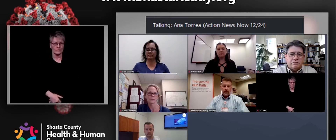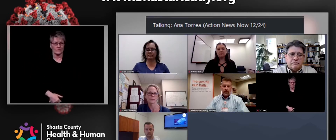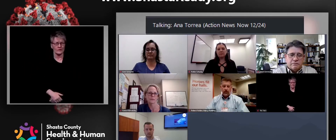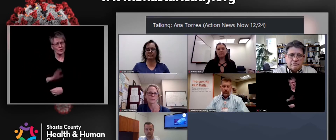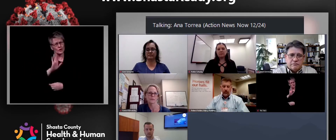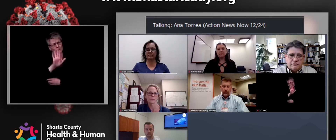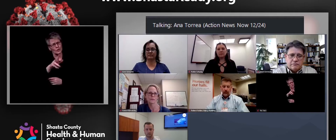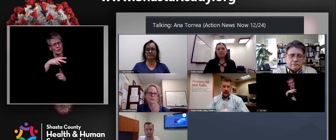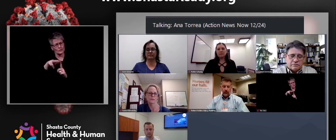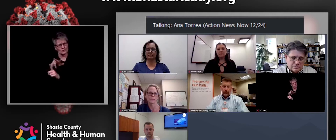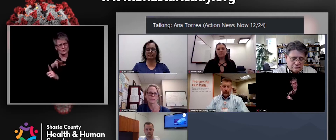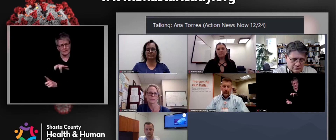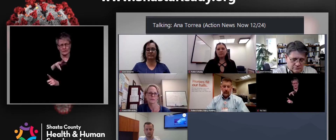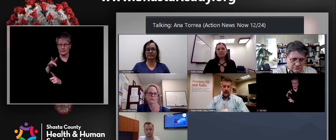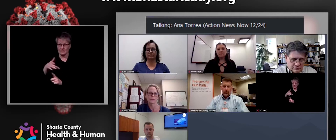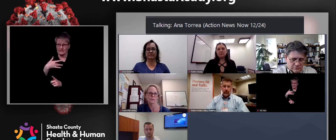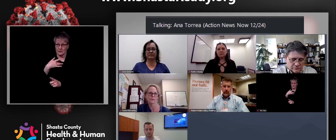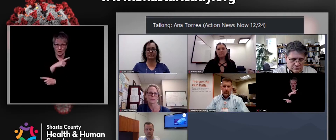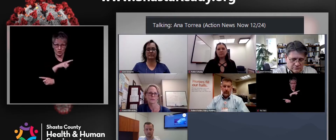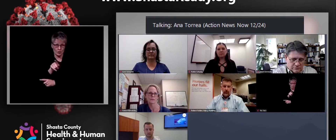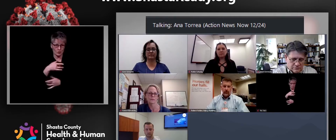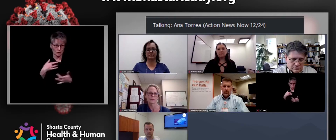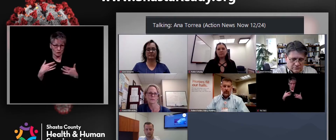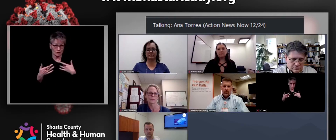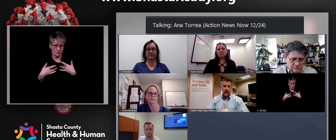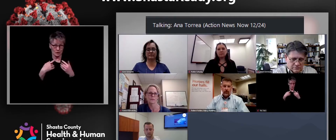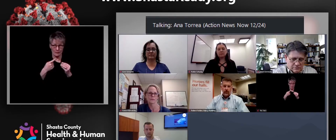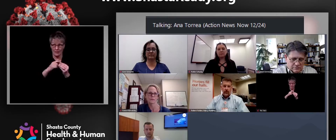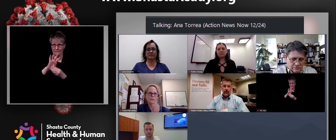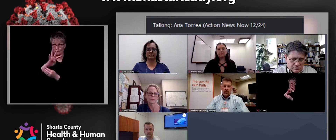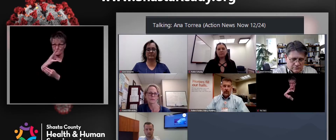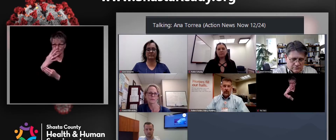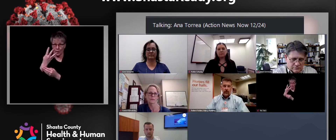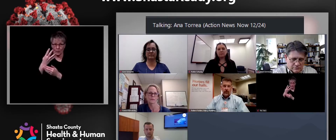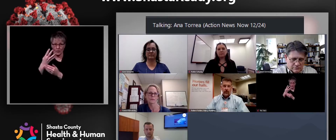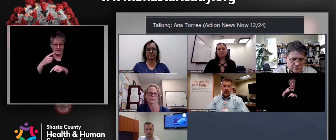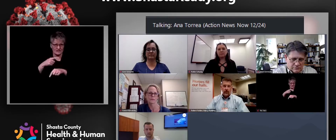a concern of a fourth surge happening here? We've seen it time and time again when people